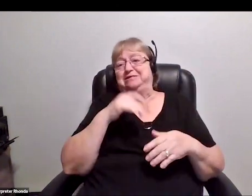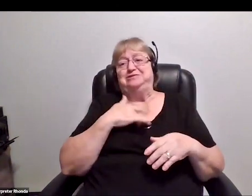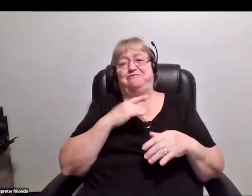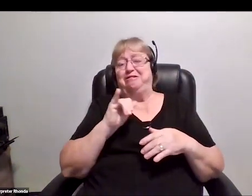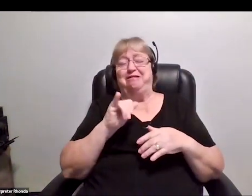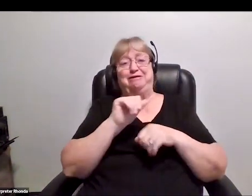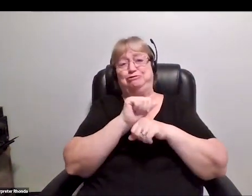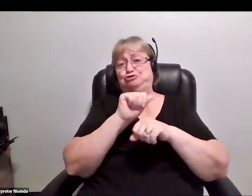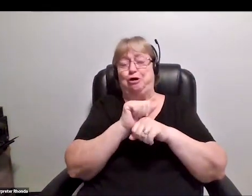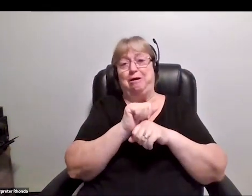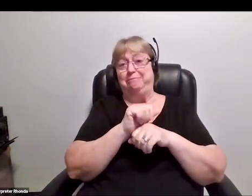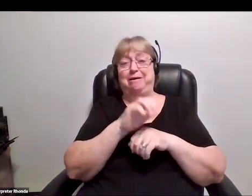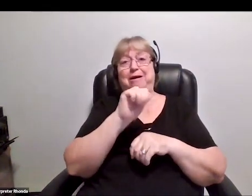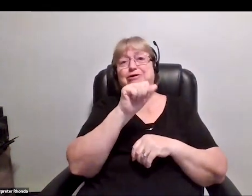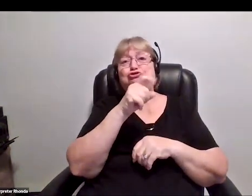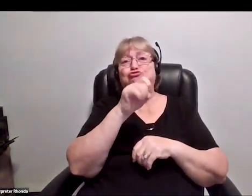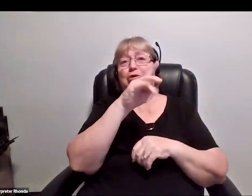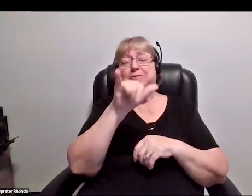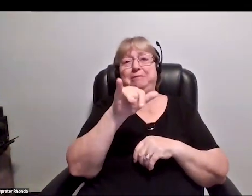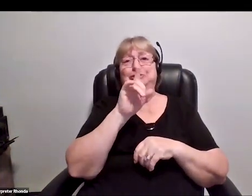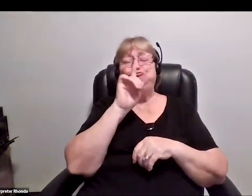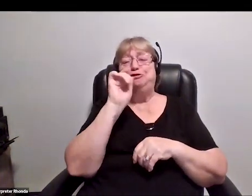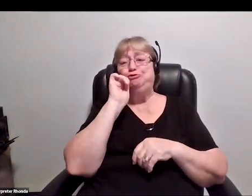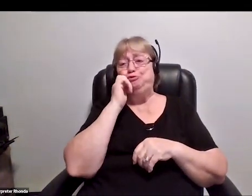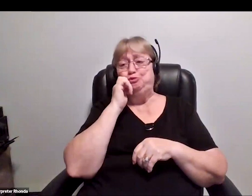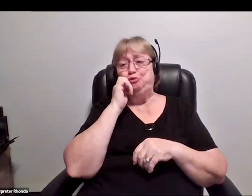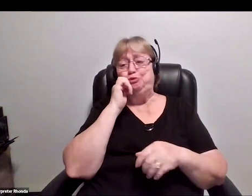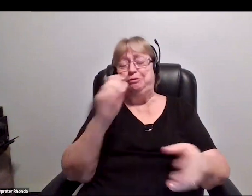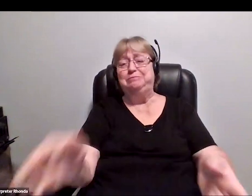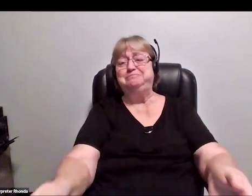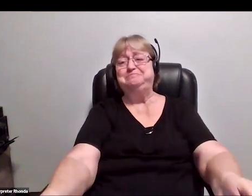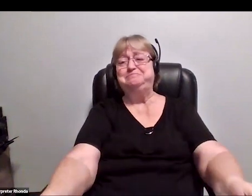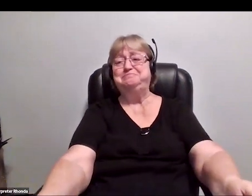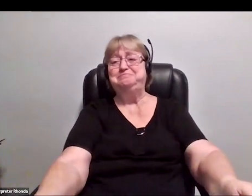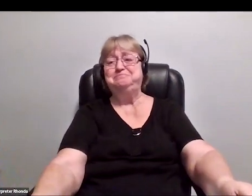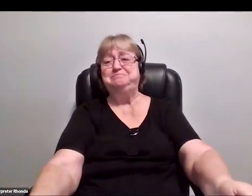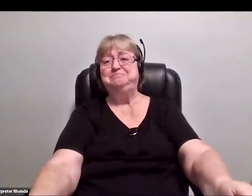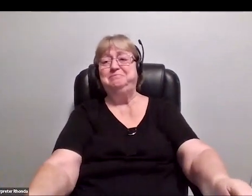Astronomy is really cool, right? I think a lot of people agree that astronomy is a fun science.